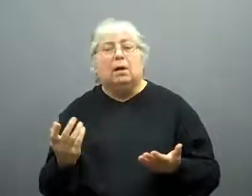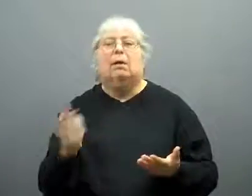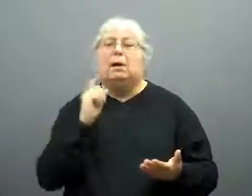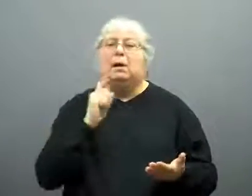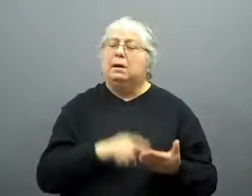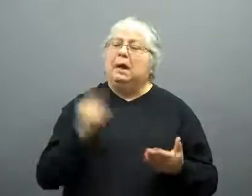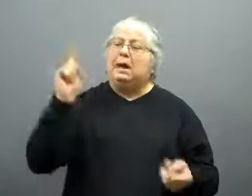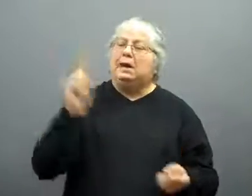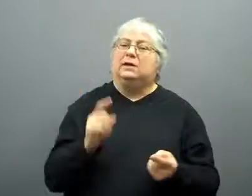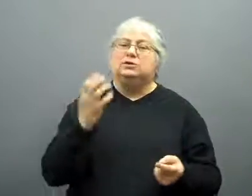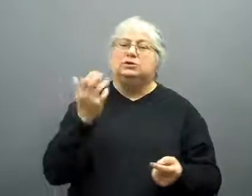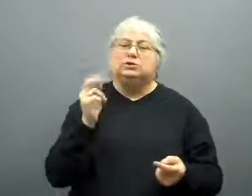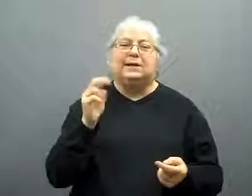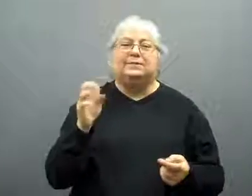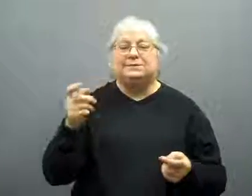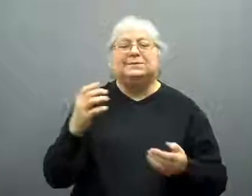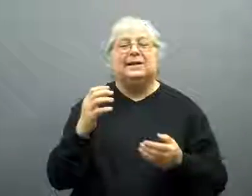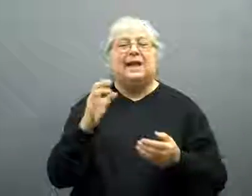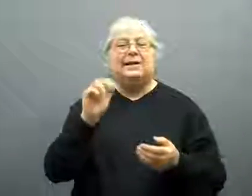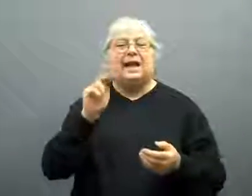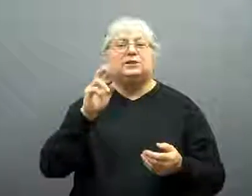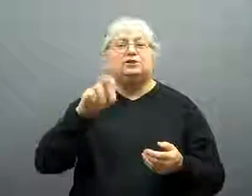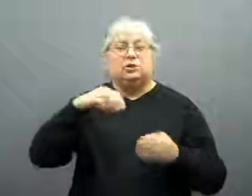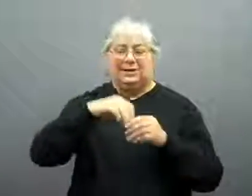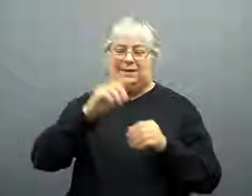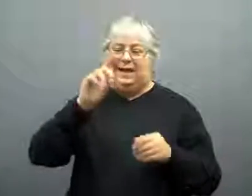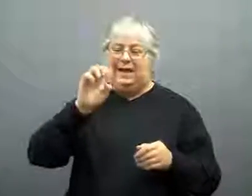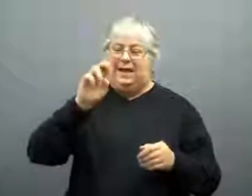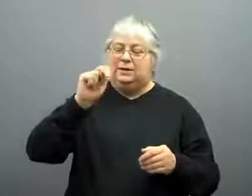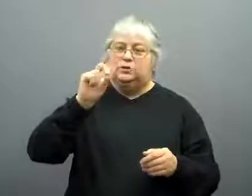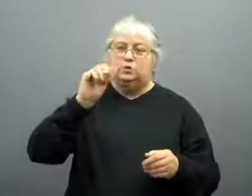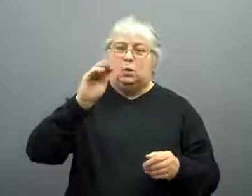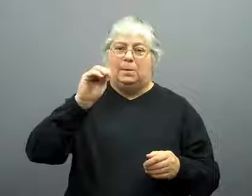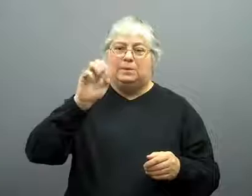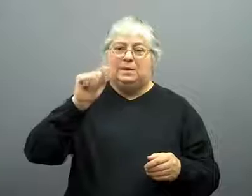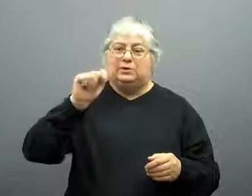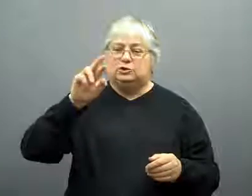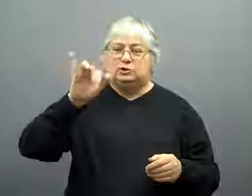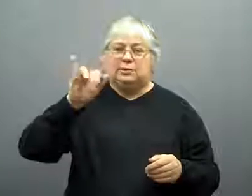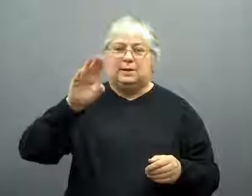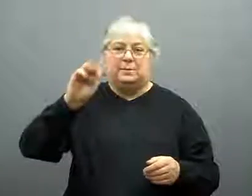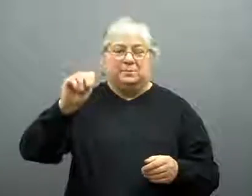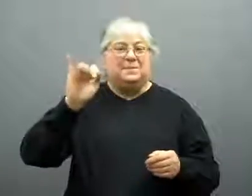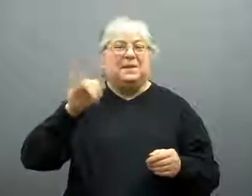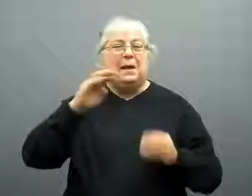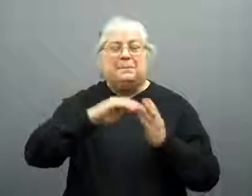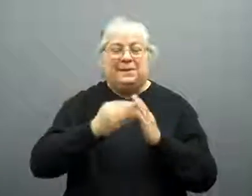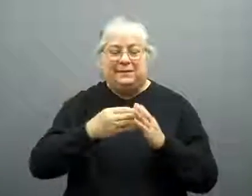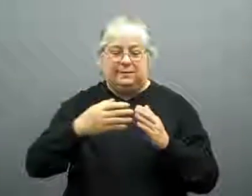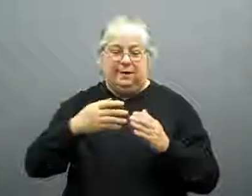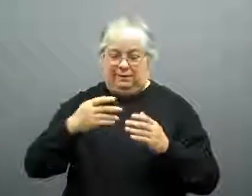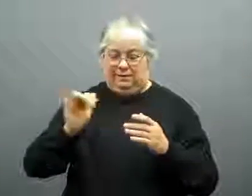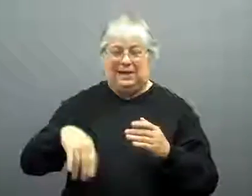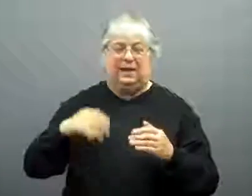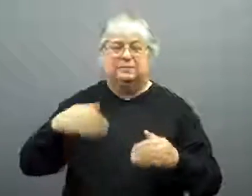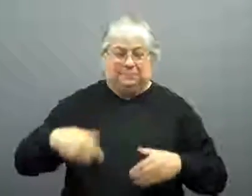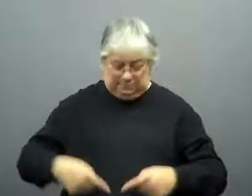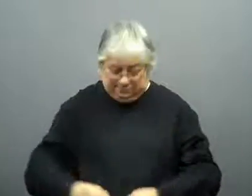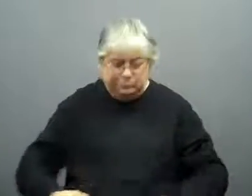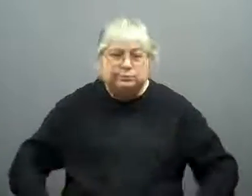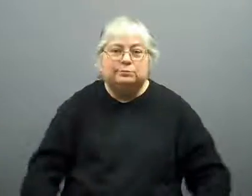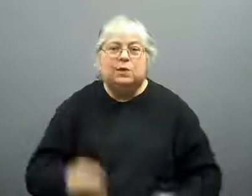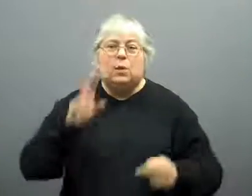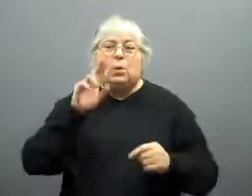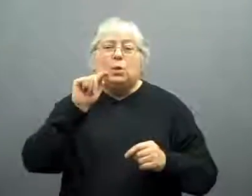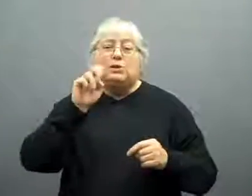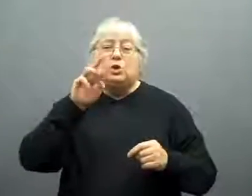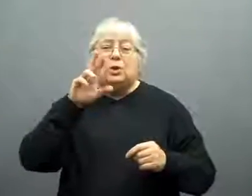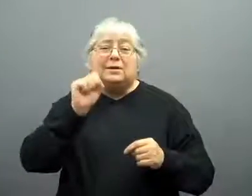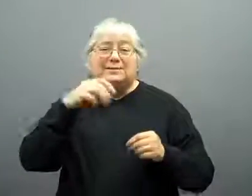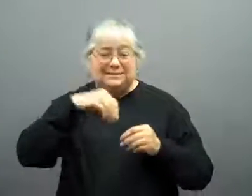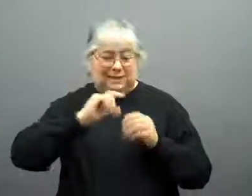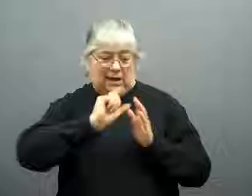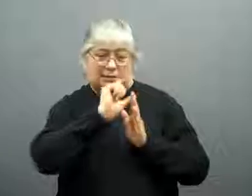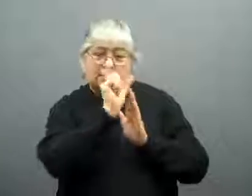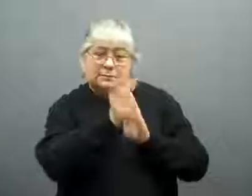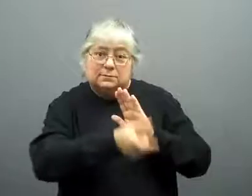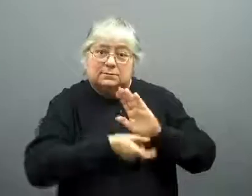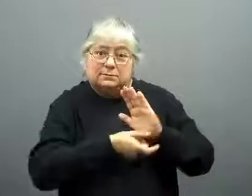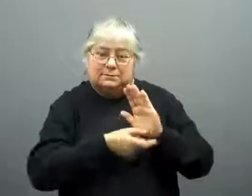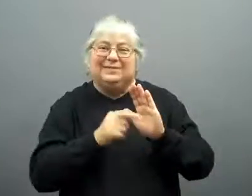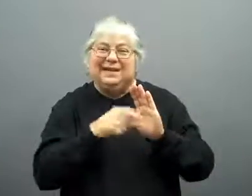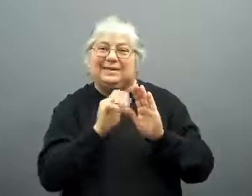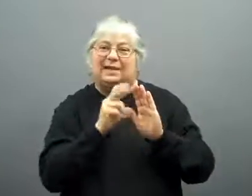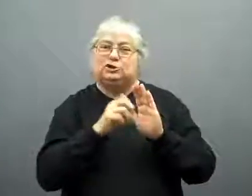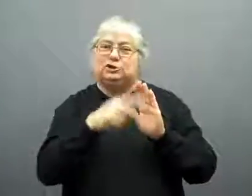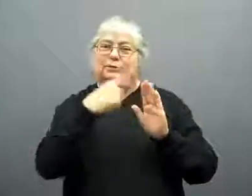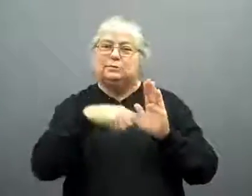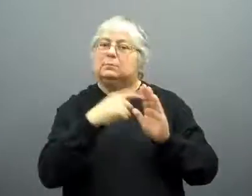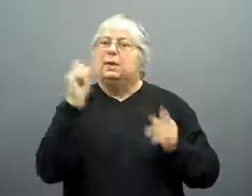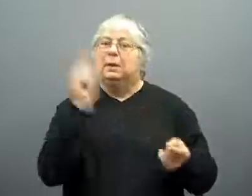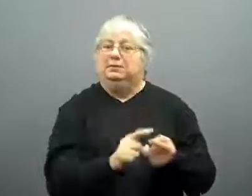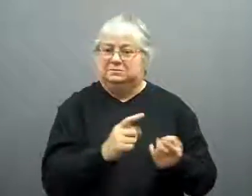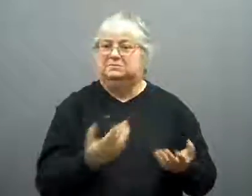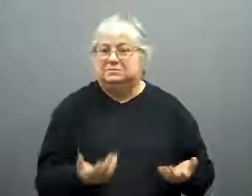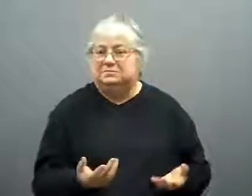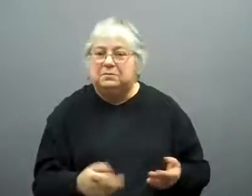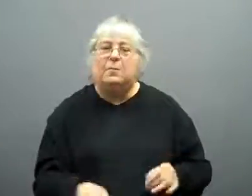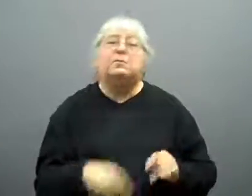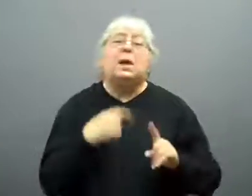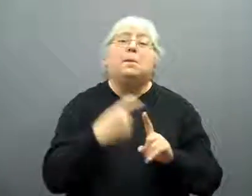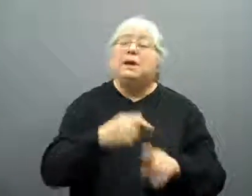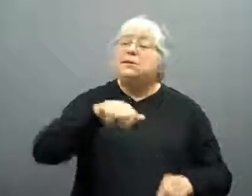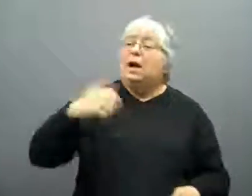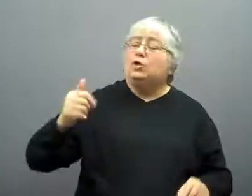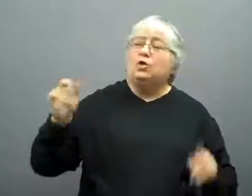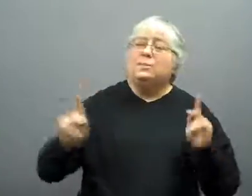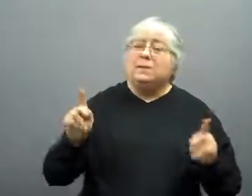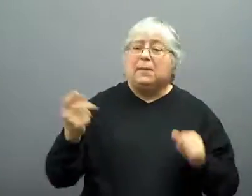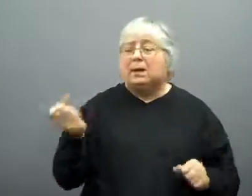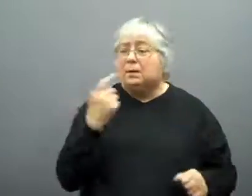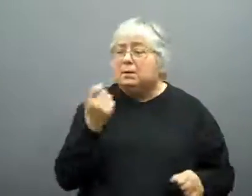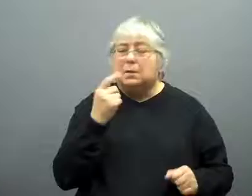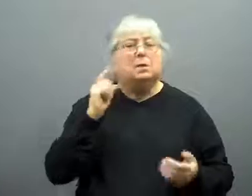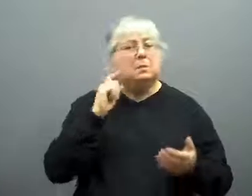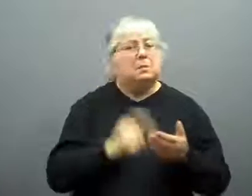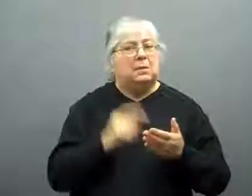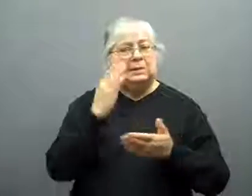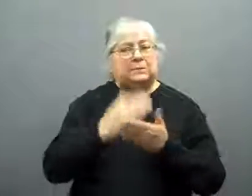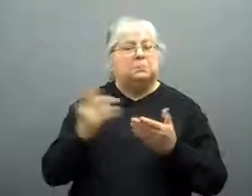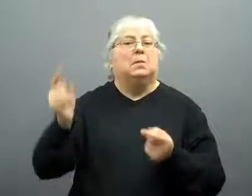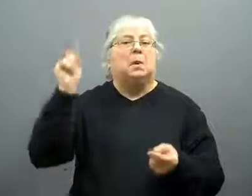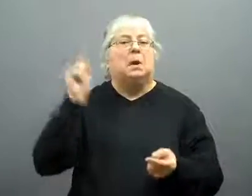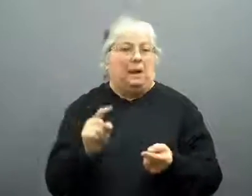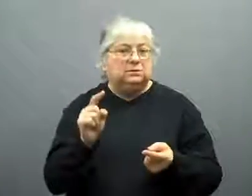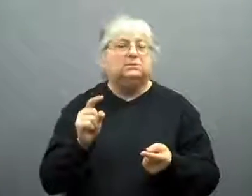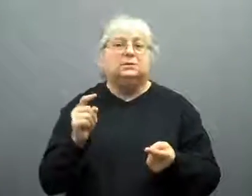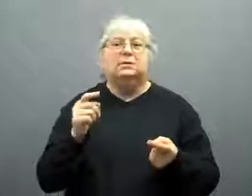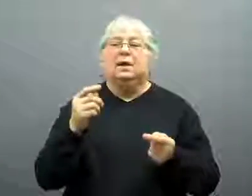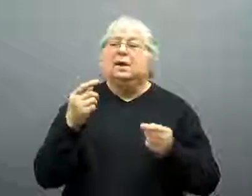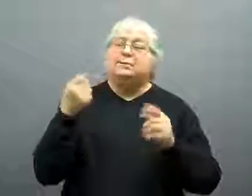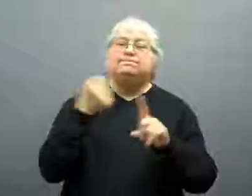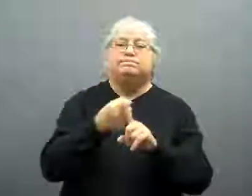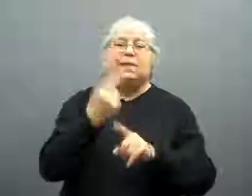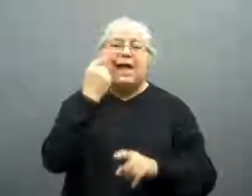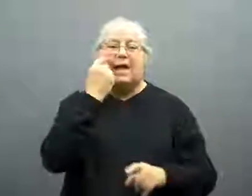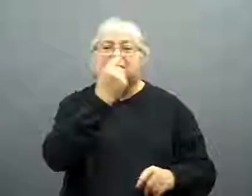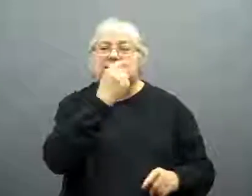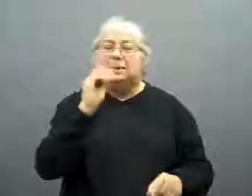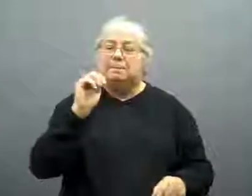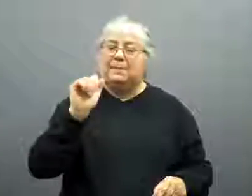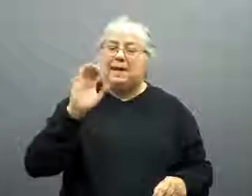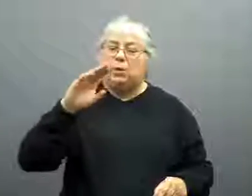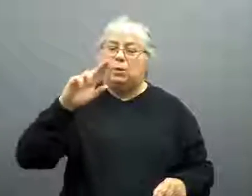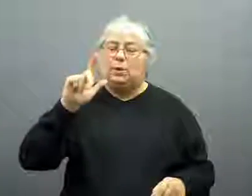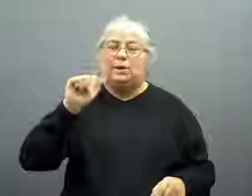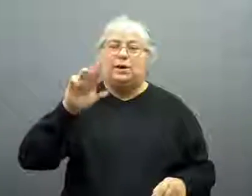have a reduced risk of endometrial cancer.